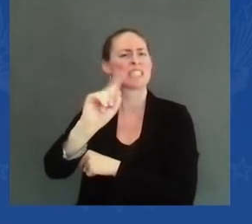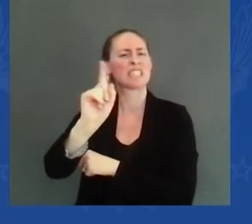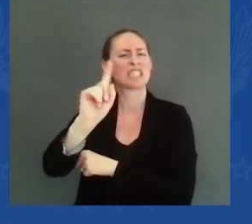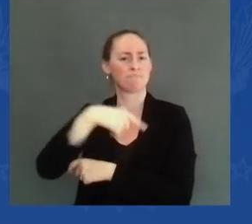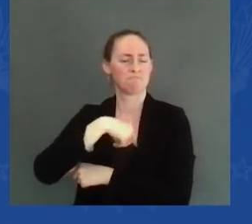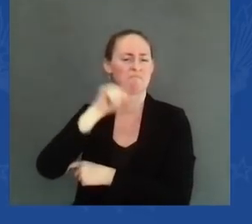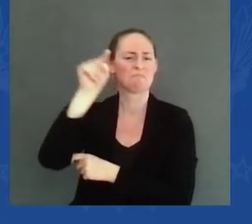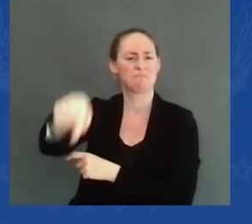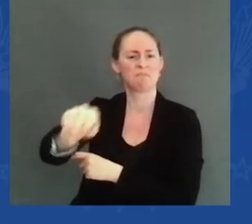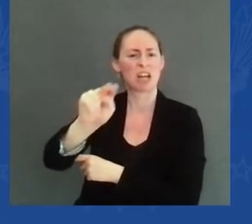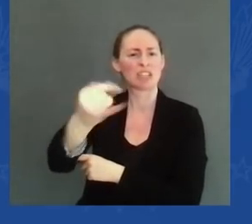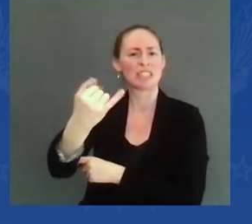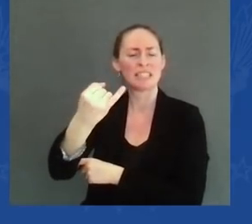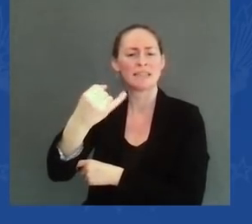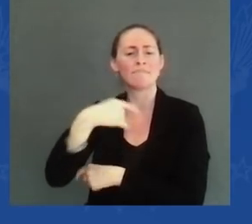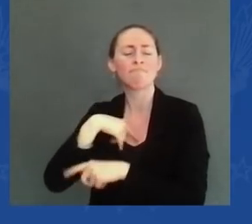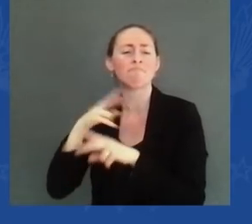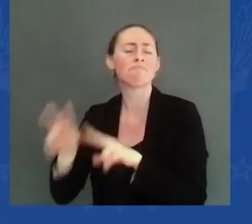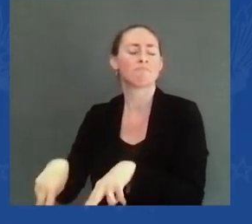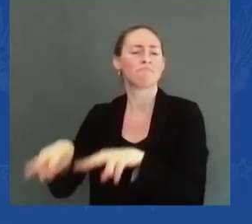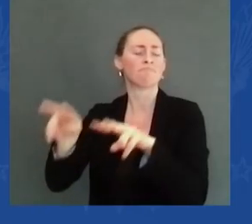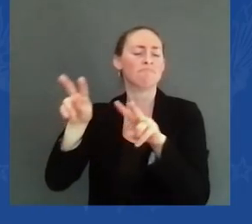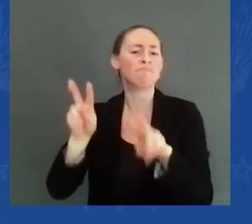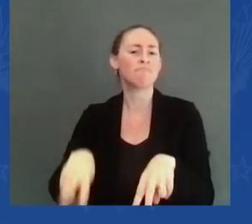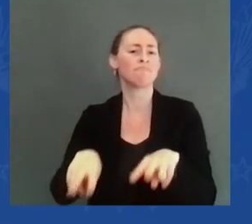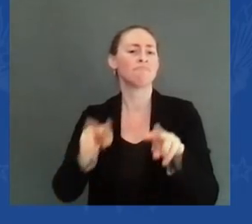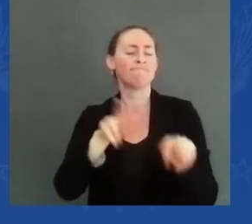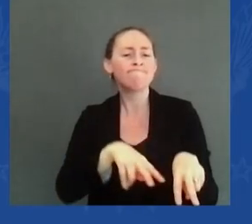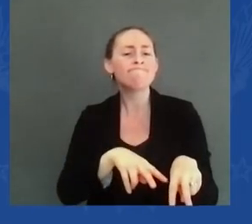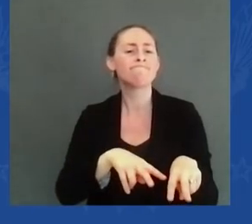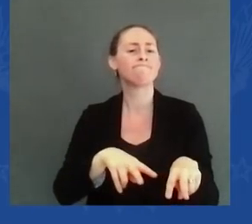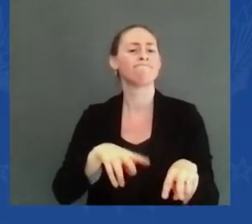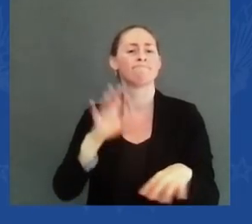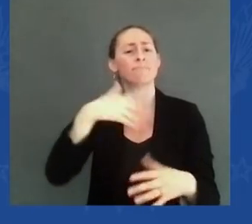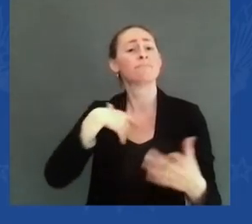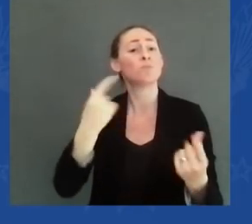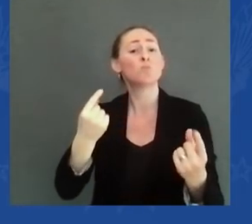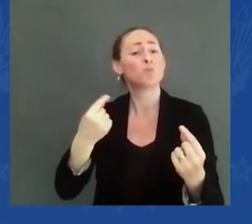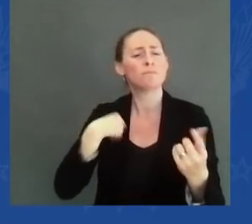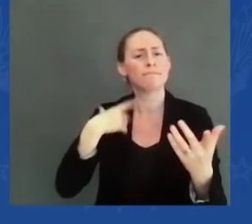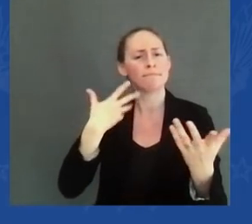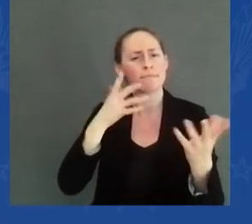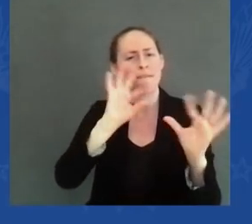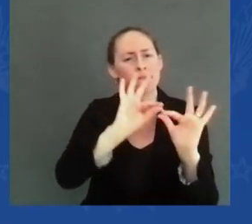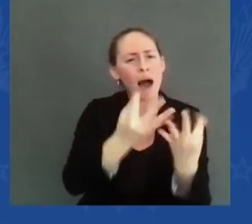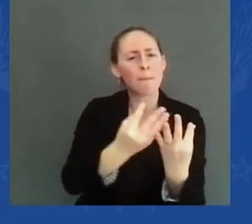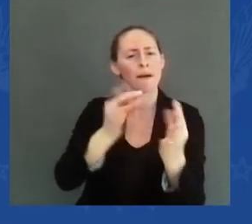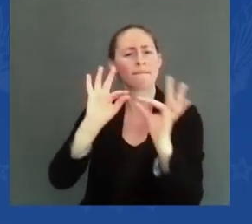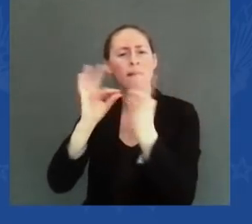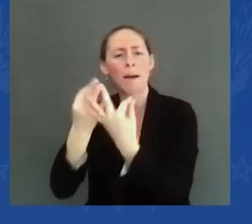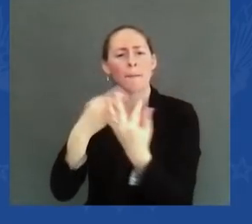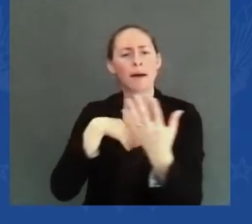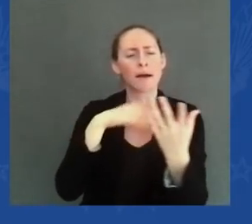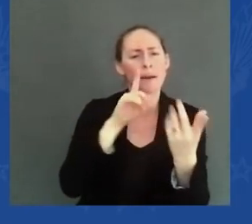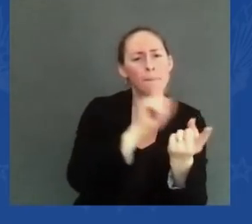meeting the families and the first responders, seeing how folks are doing after this destruction and pain